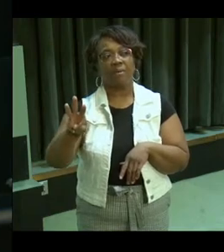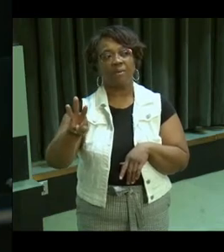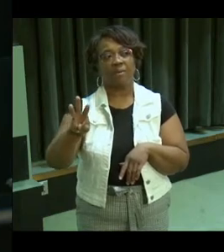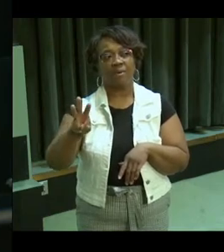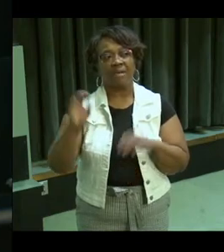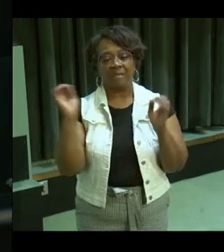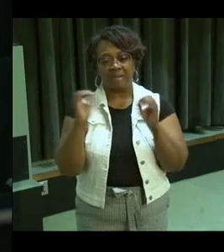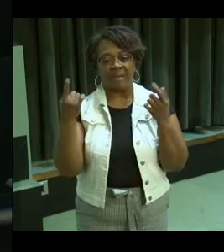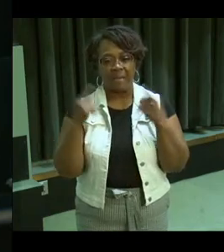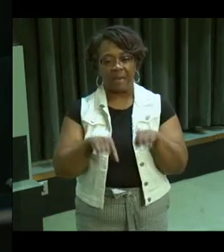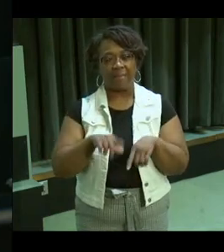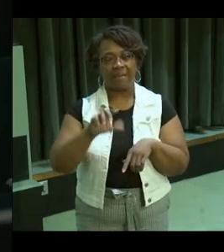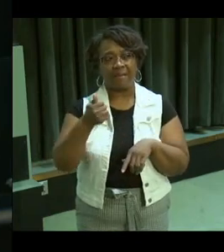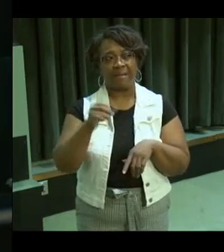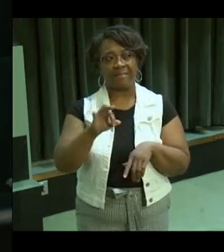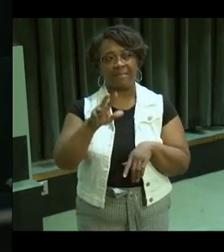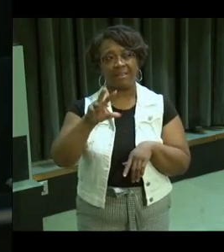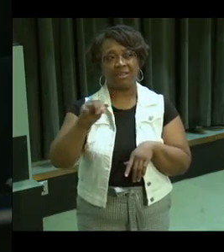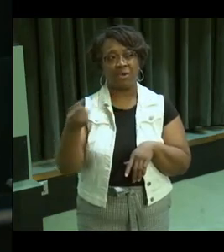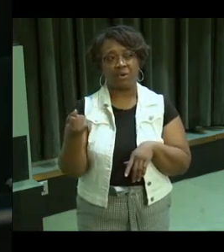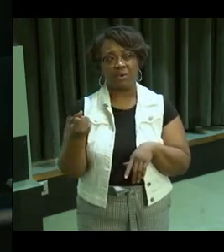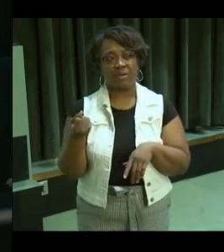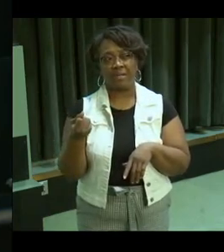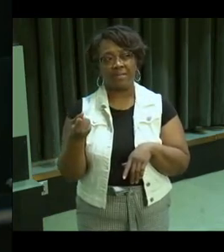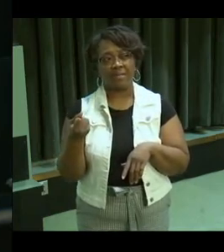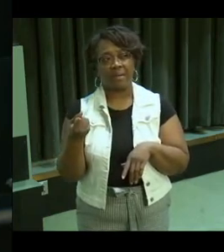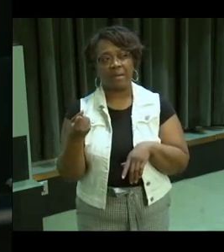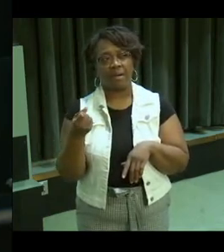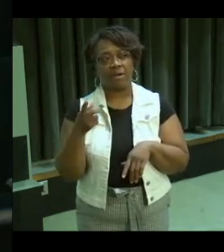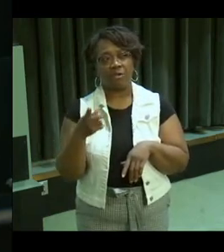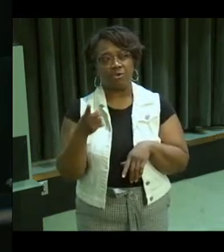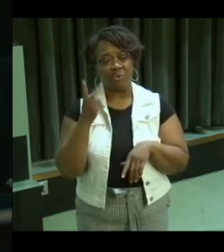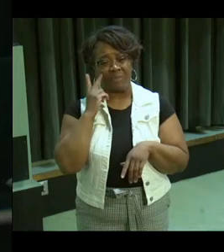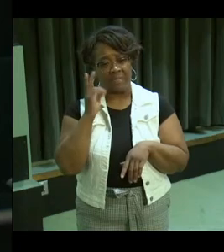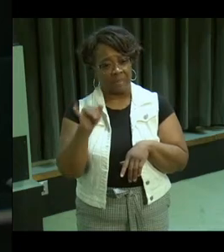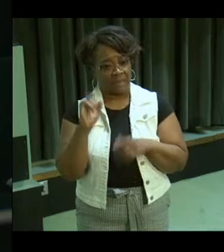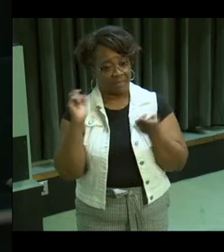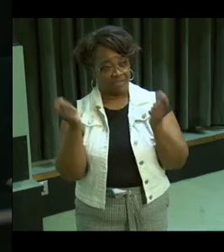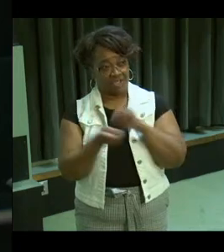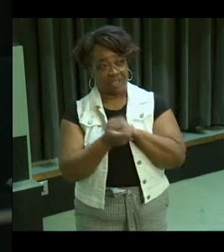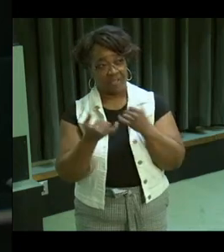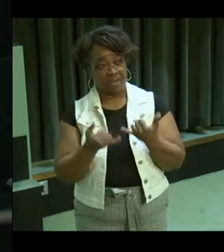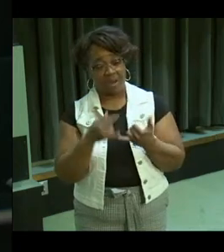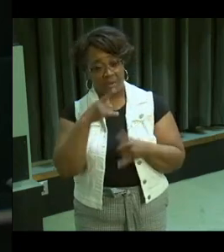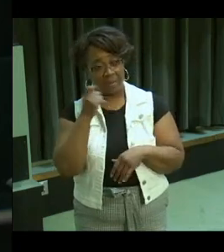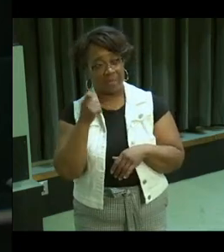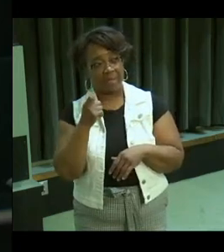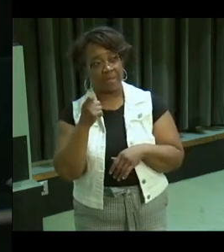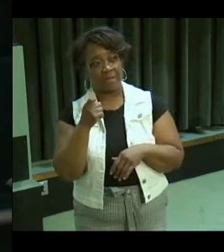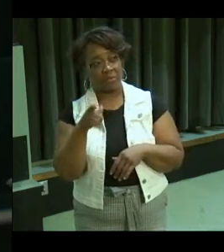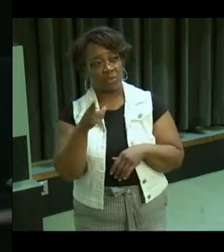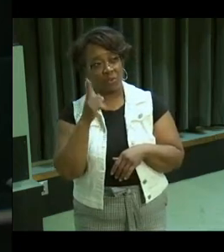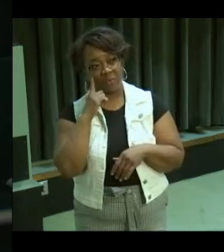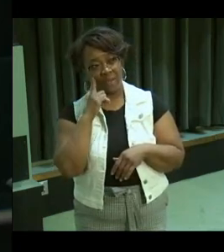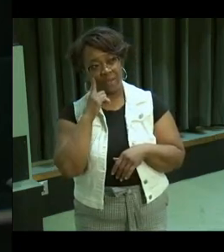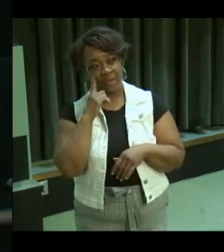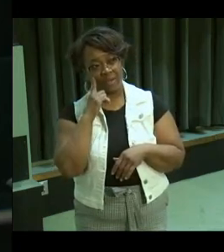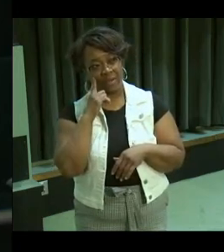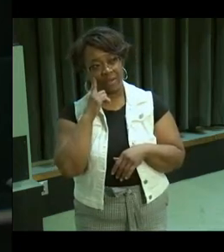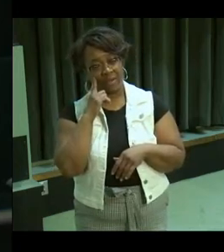happened in the 30s, what do you